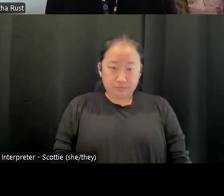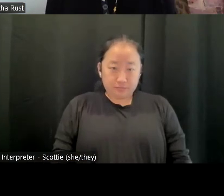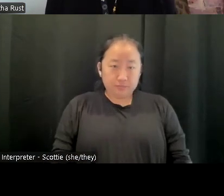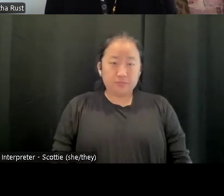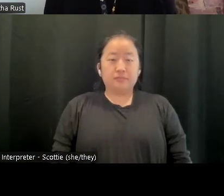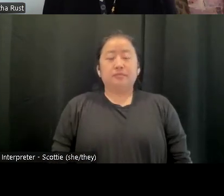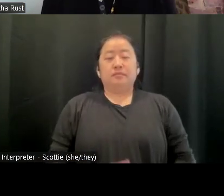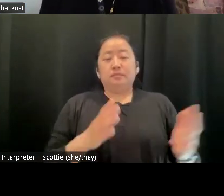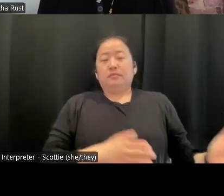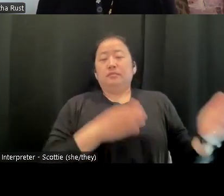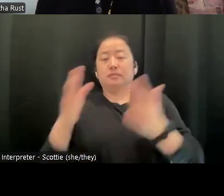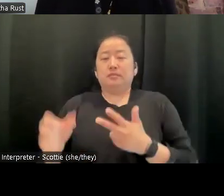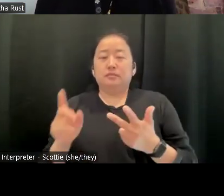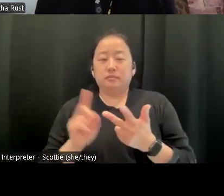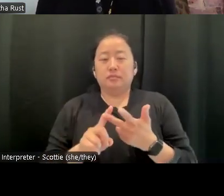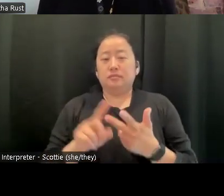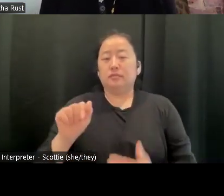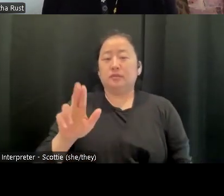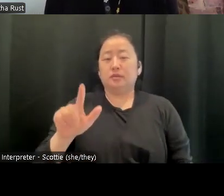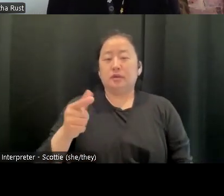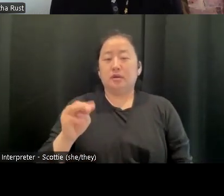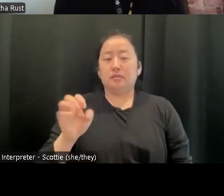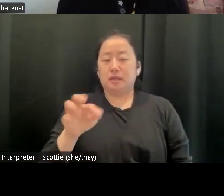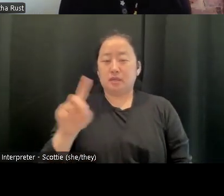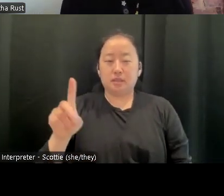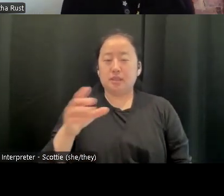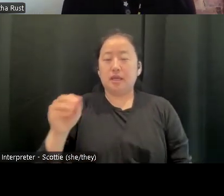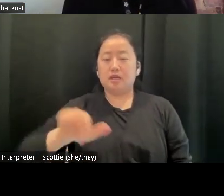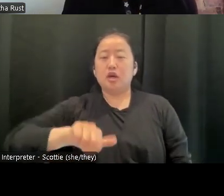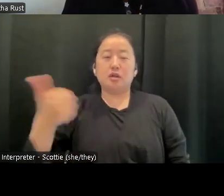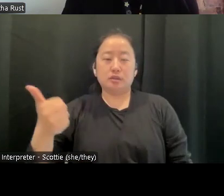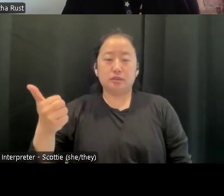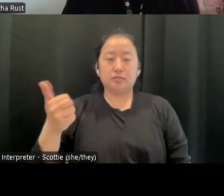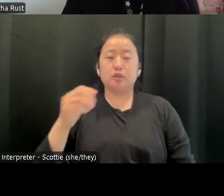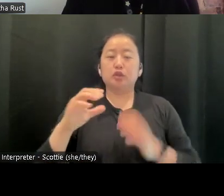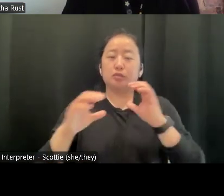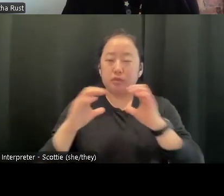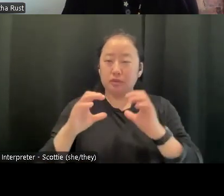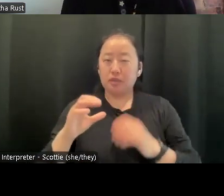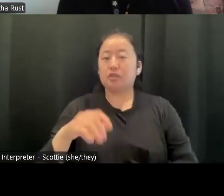Next we're going to move on to our augmented and alternative communication or AAC lab.